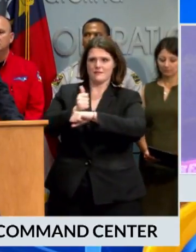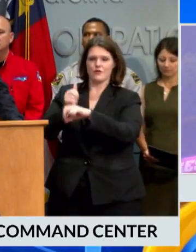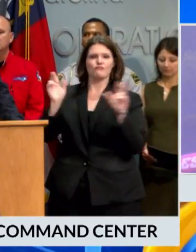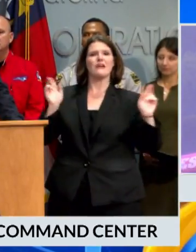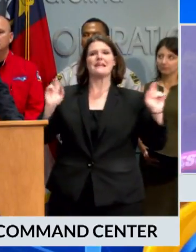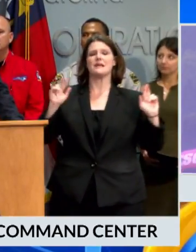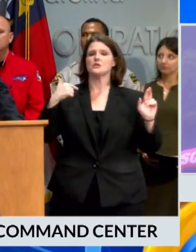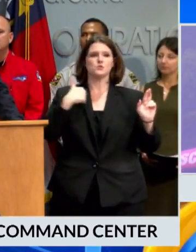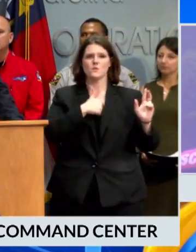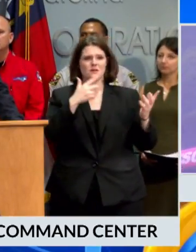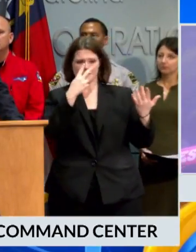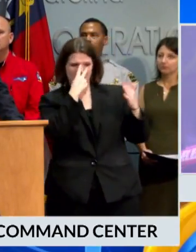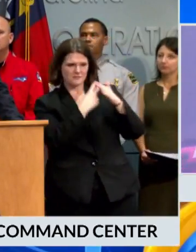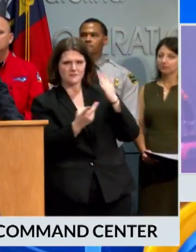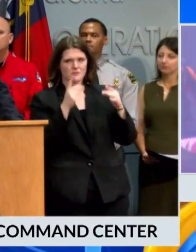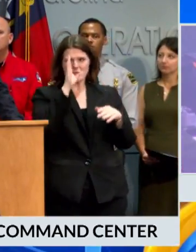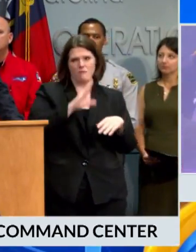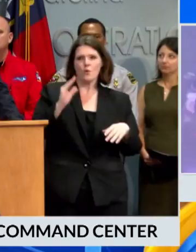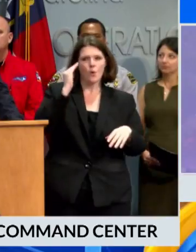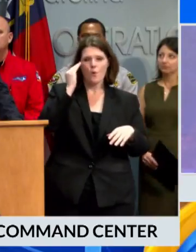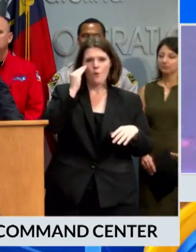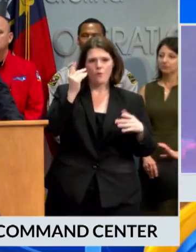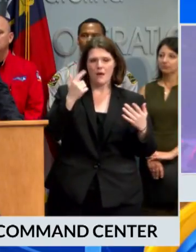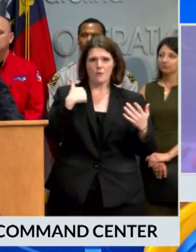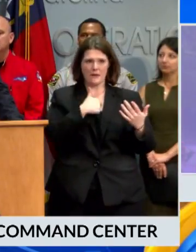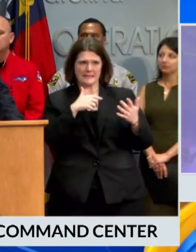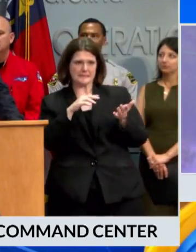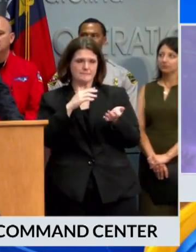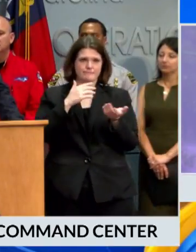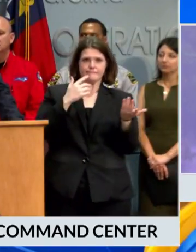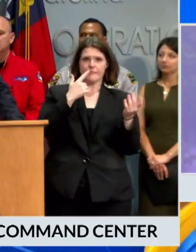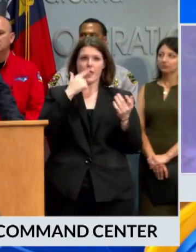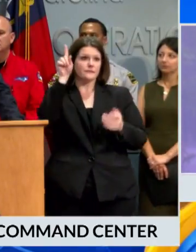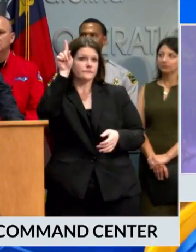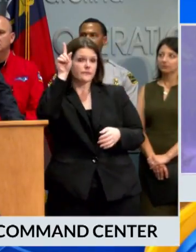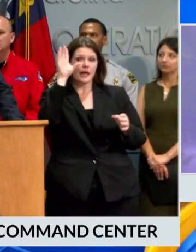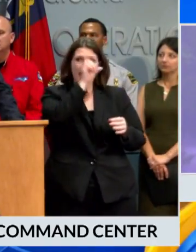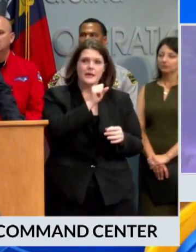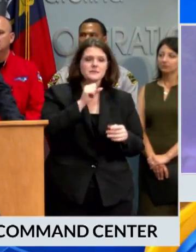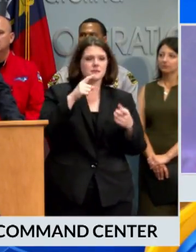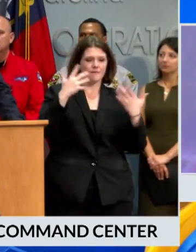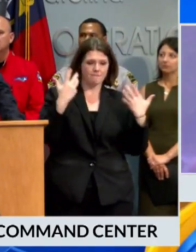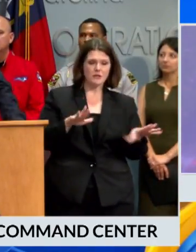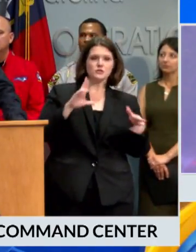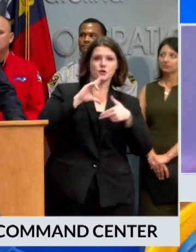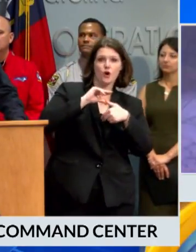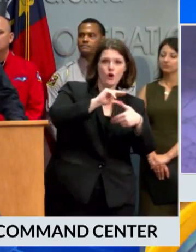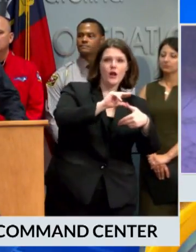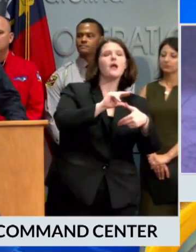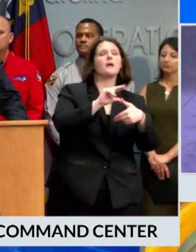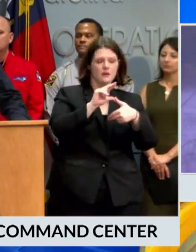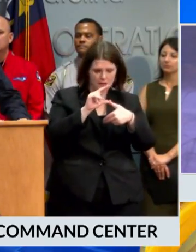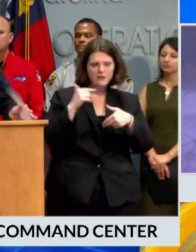WE MOBILIZE A MASSIVE AMOUNT OF AMBULANCES INTO THE STATE TO BE READY TO SUPPORT THAT MISSION AND LUCKILY, WE ARE NOT HAVING TO USE THEM AT THIS POINT.